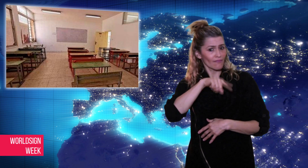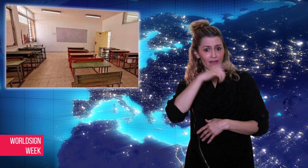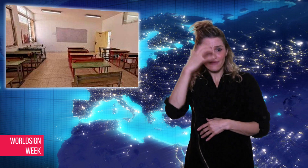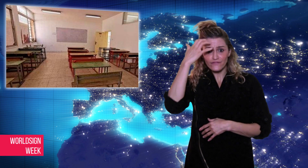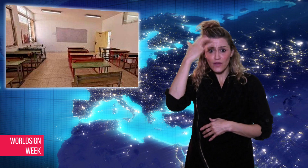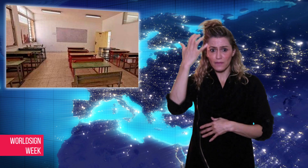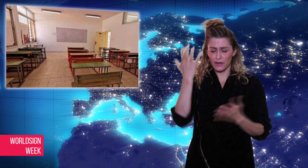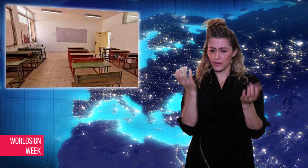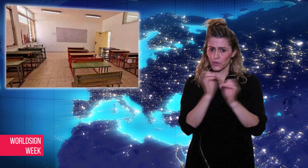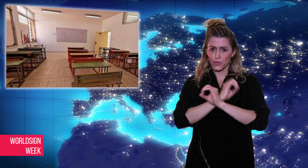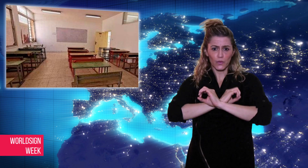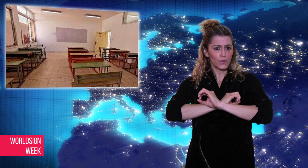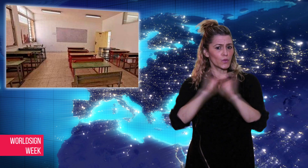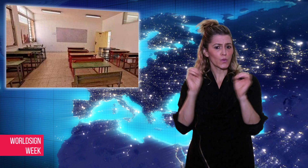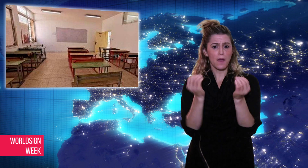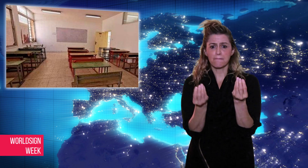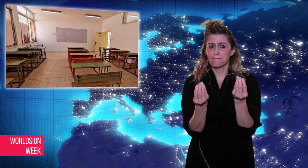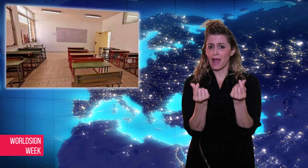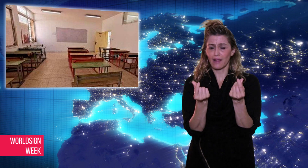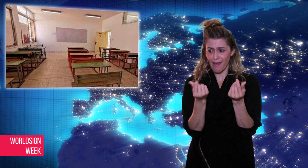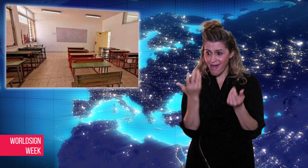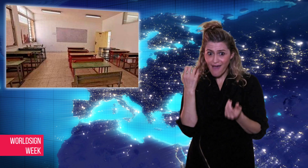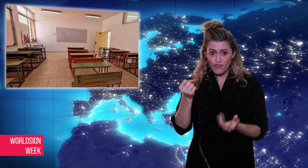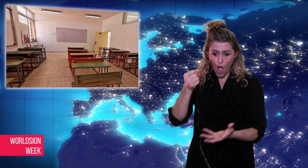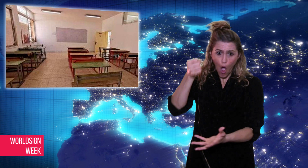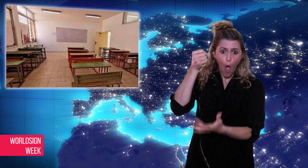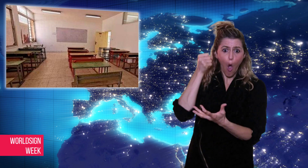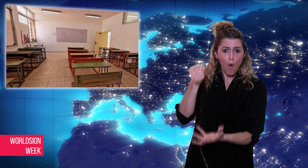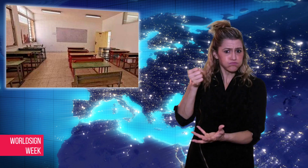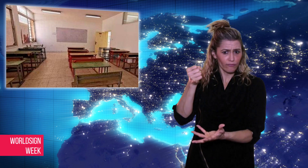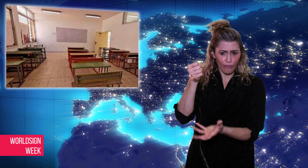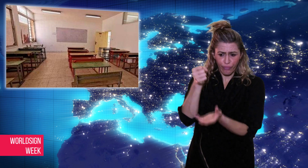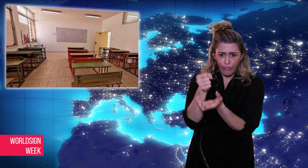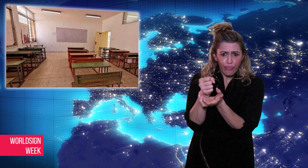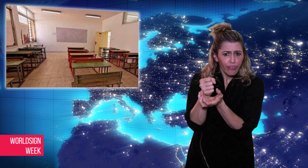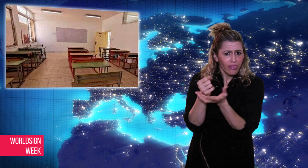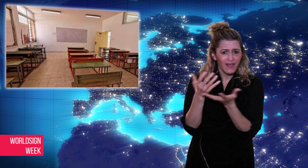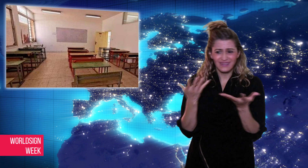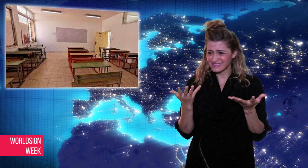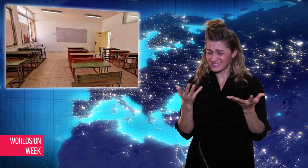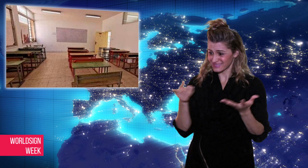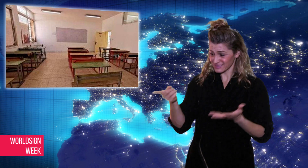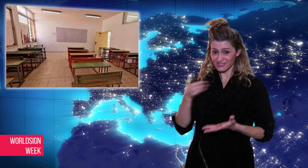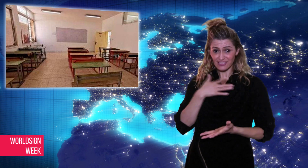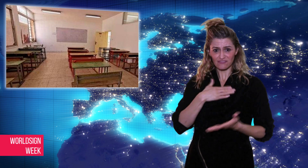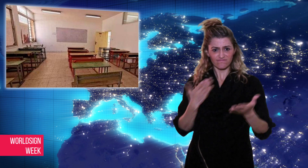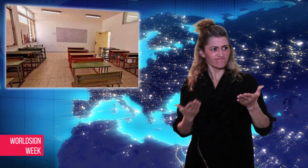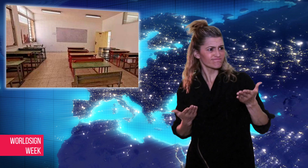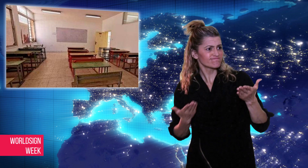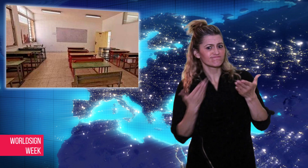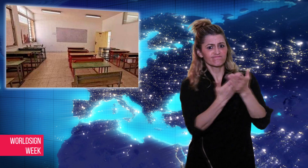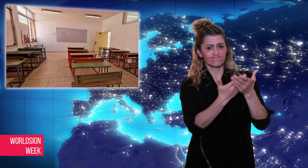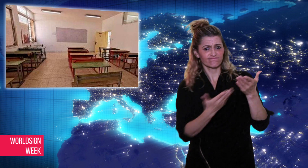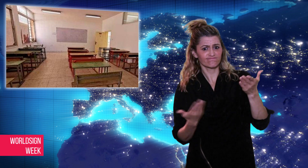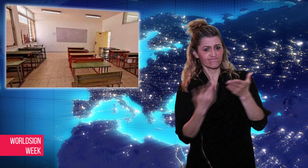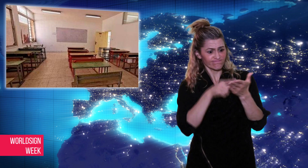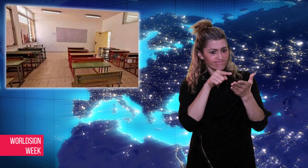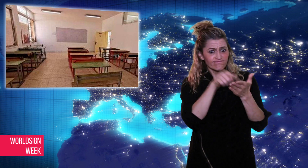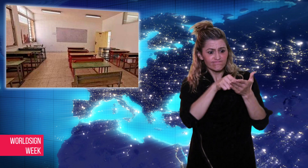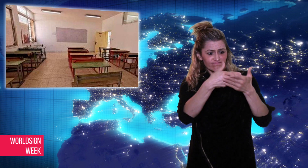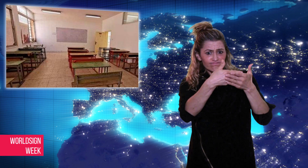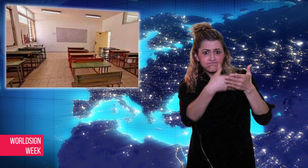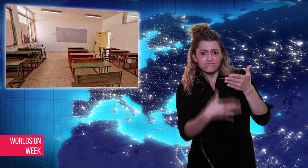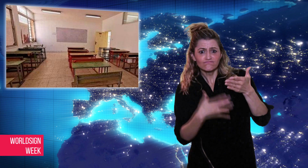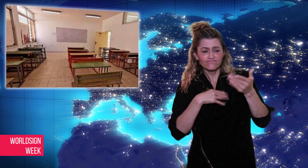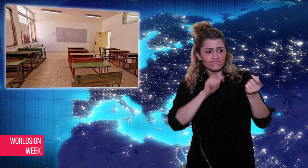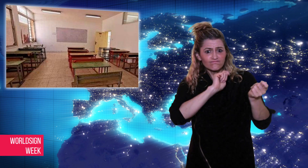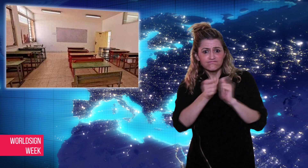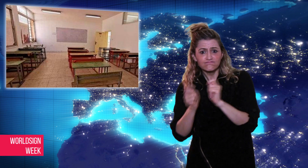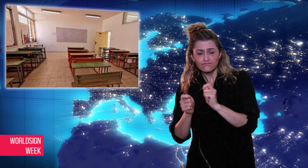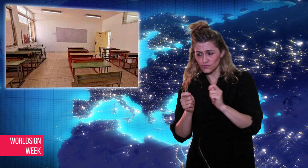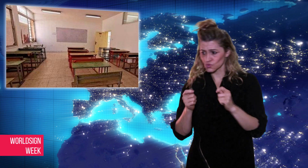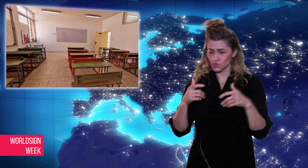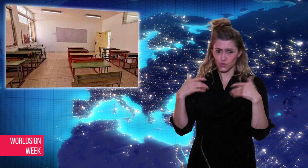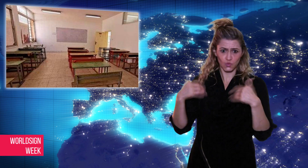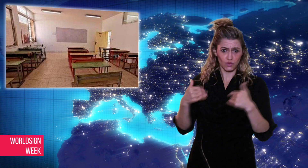does not have enough money to meet the demand which